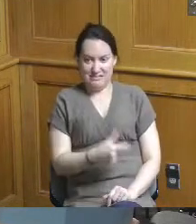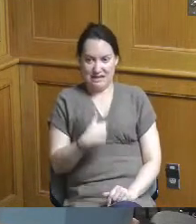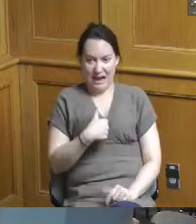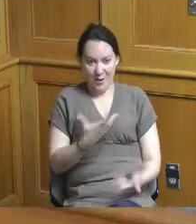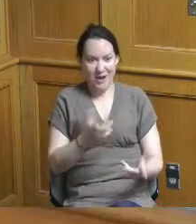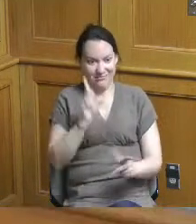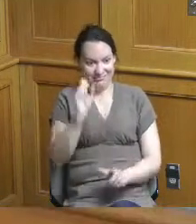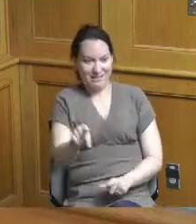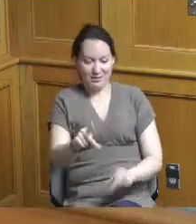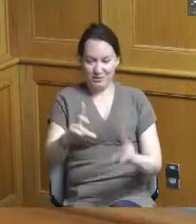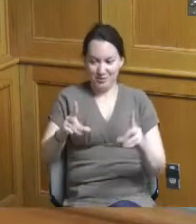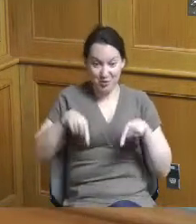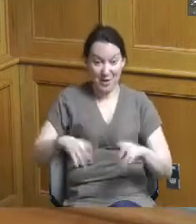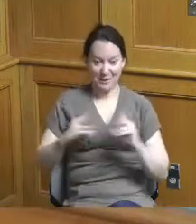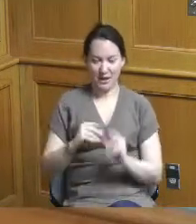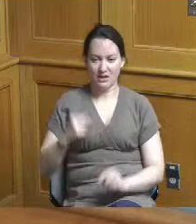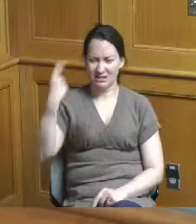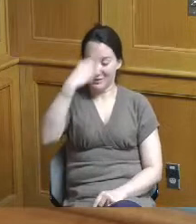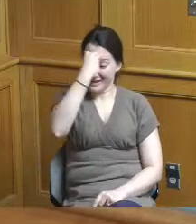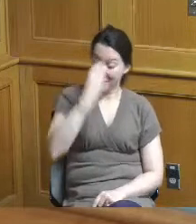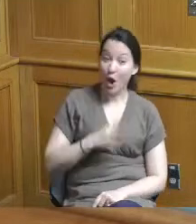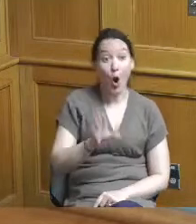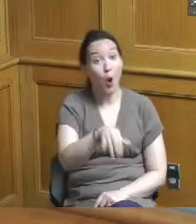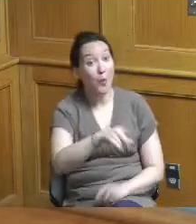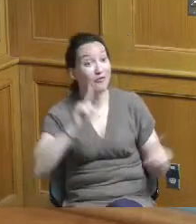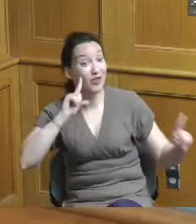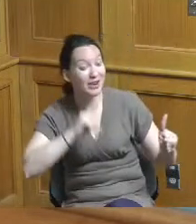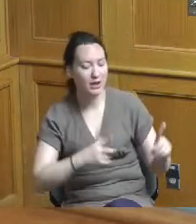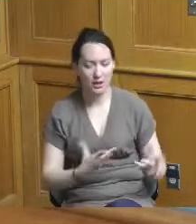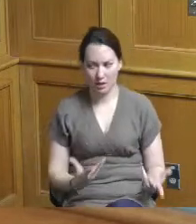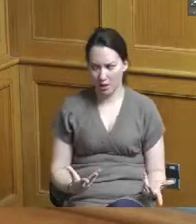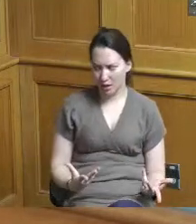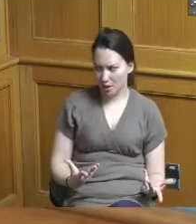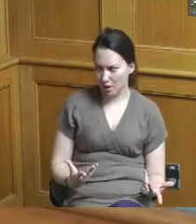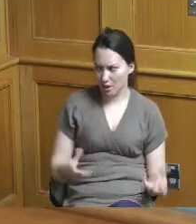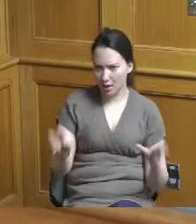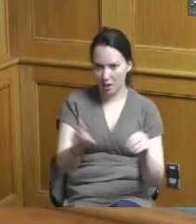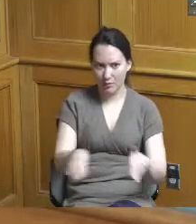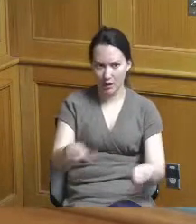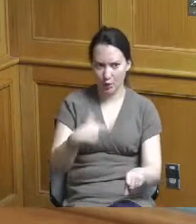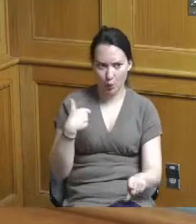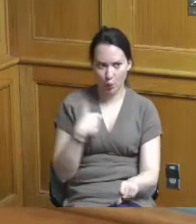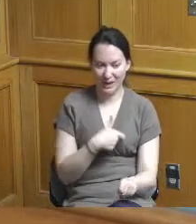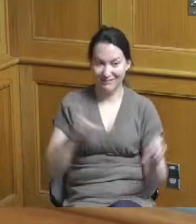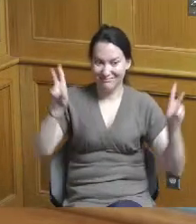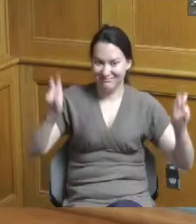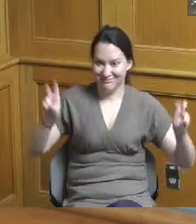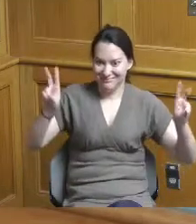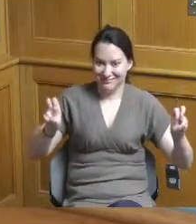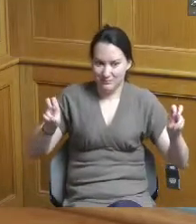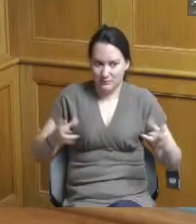I don't want to find out about the property that we're supposedly I guess the only thing that gives